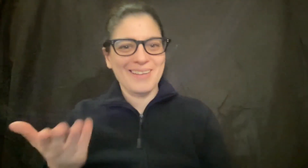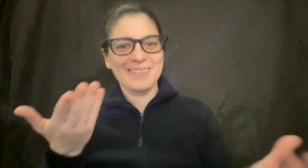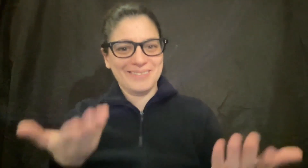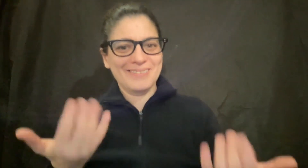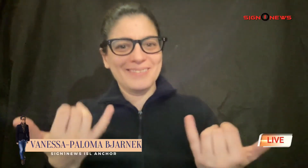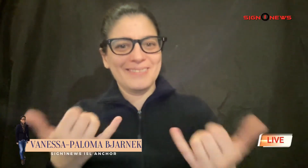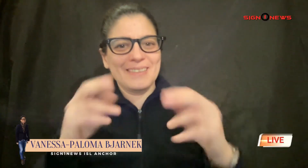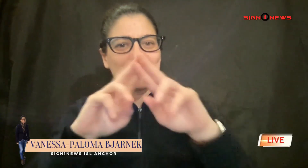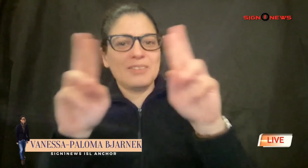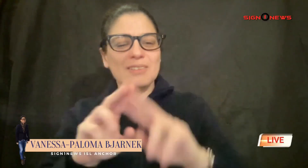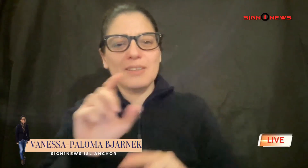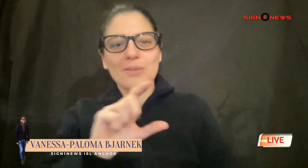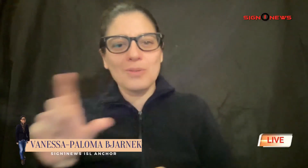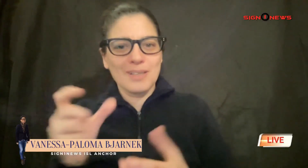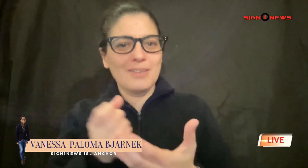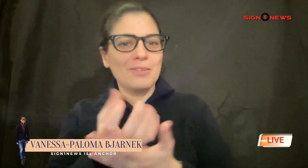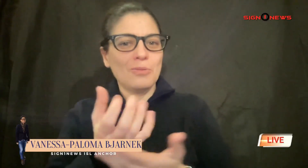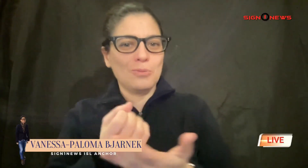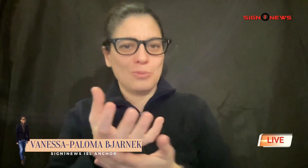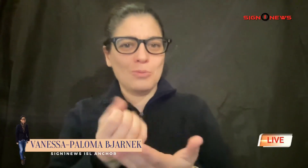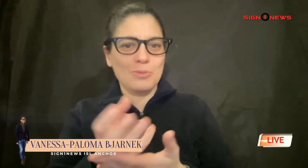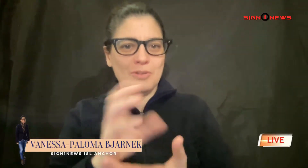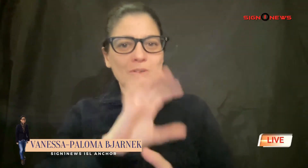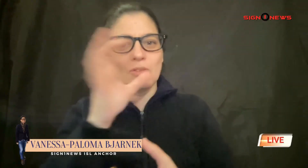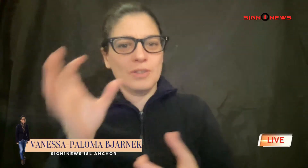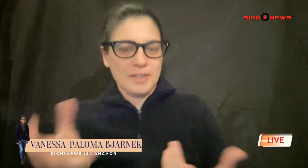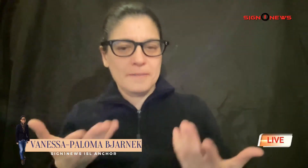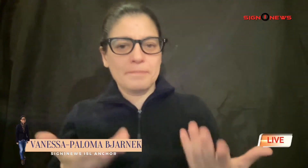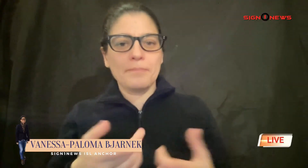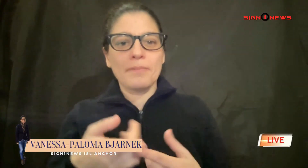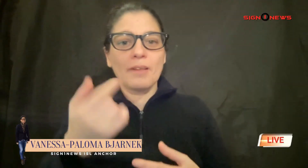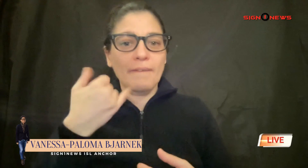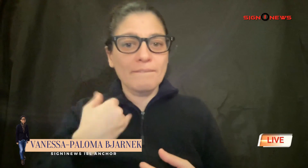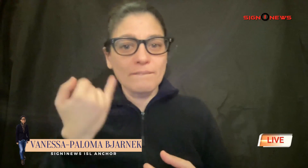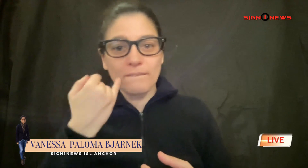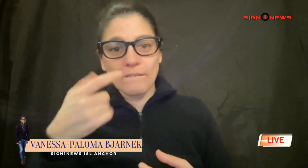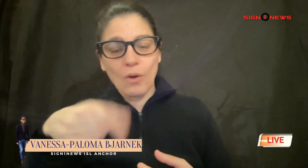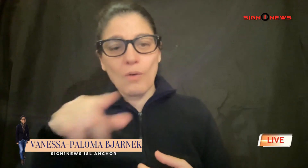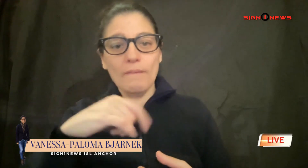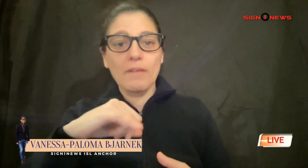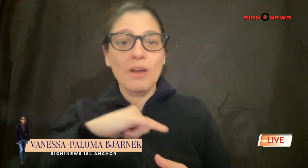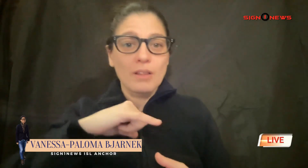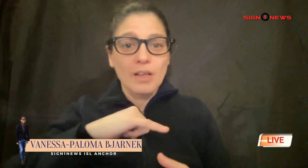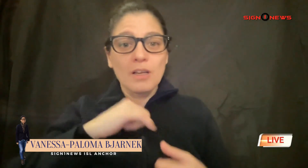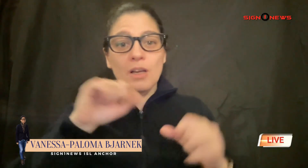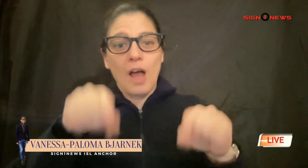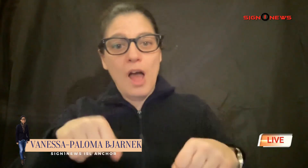Hello everyone international news stories making headlines today if you post an interesting